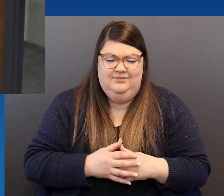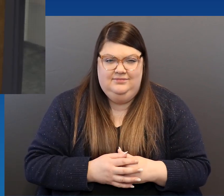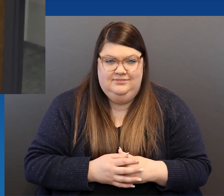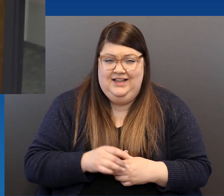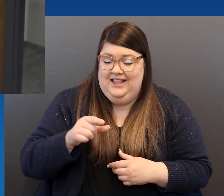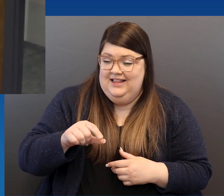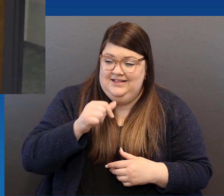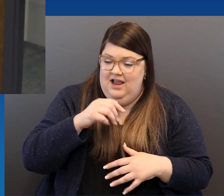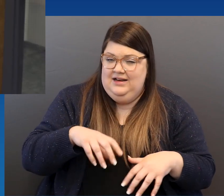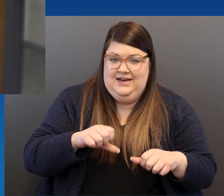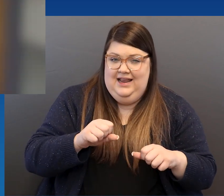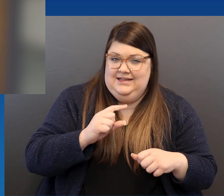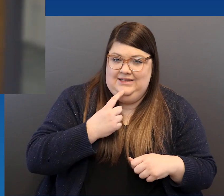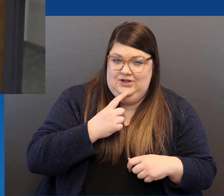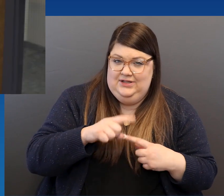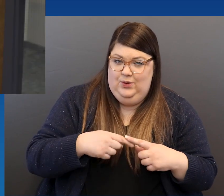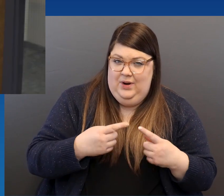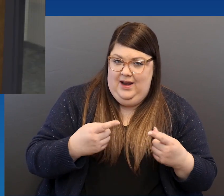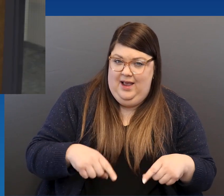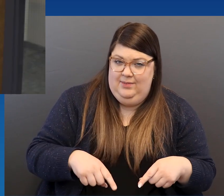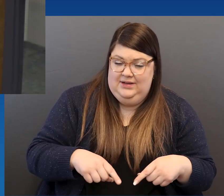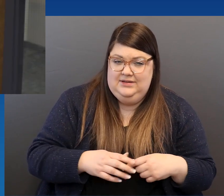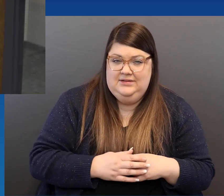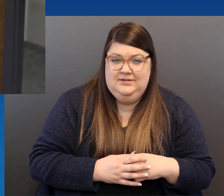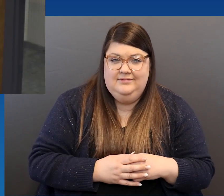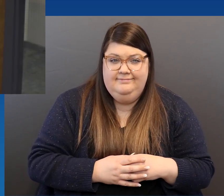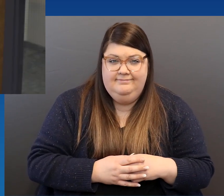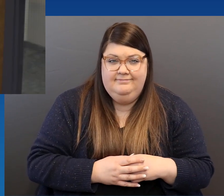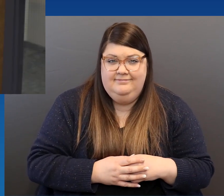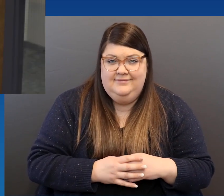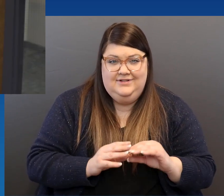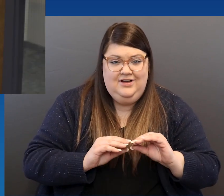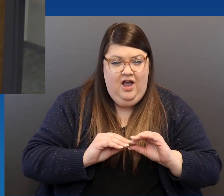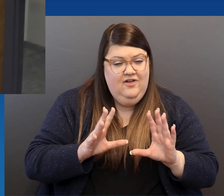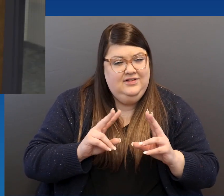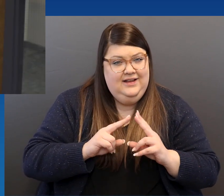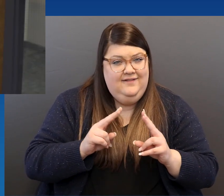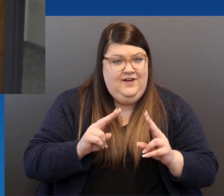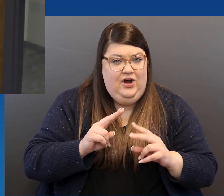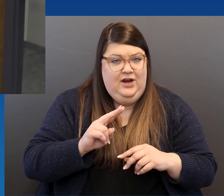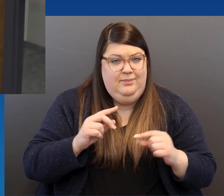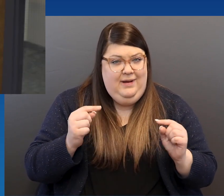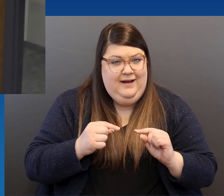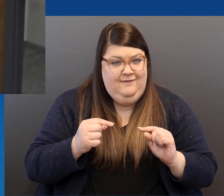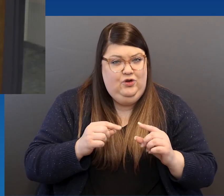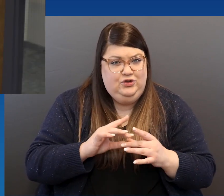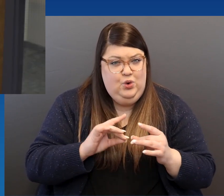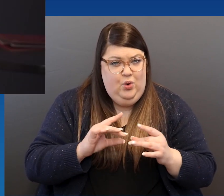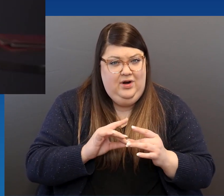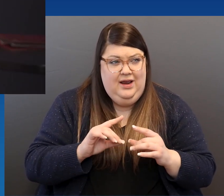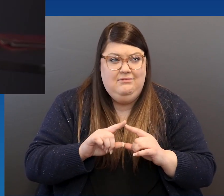when this happens. I mean, it's obviously a very painful story and it's a story that people need to hear.